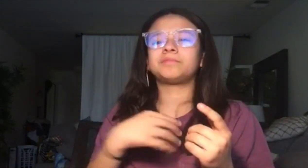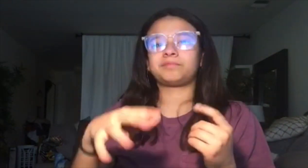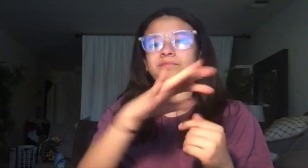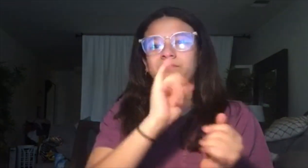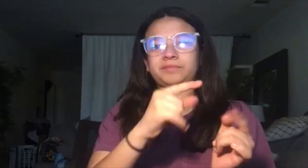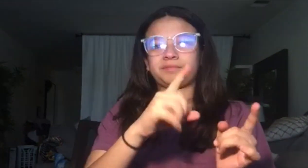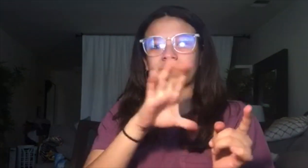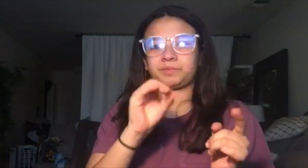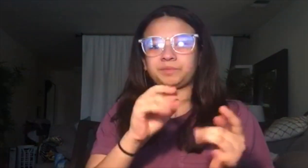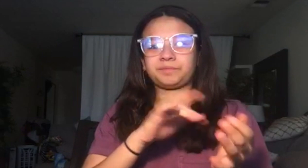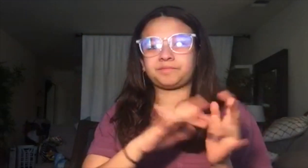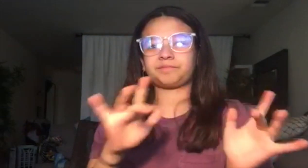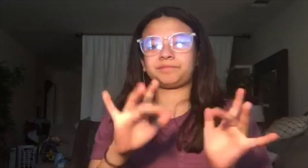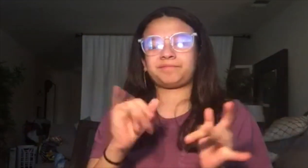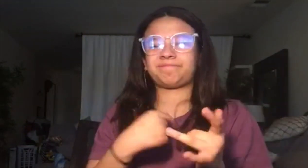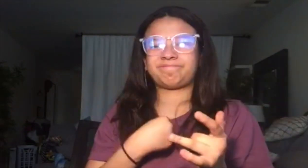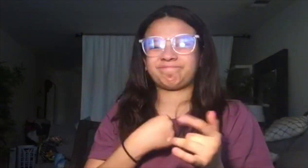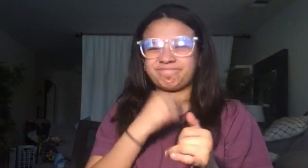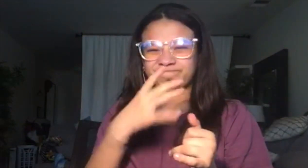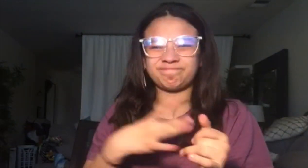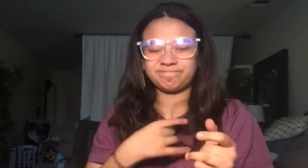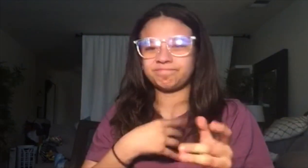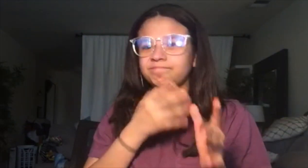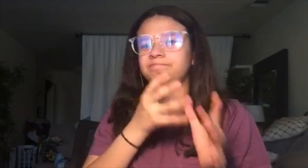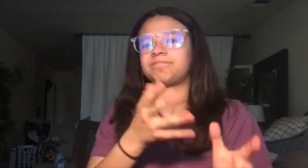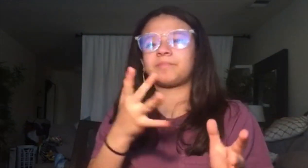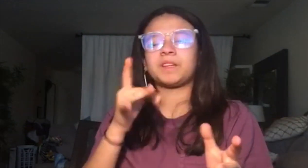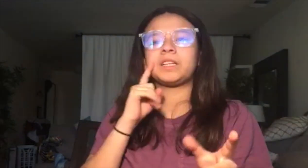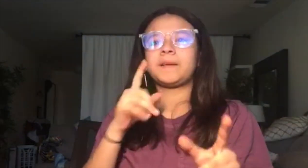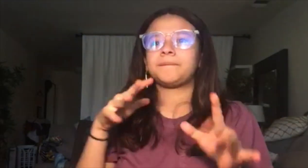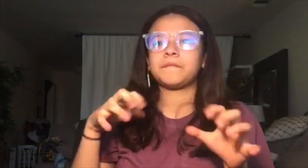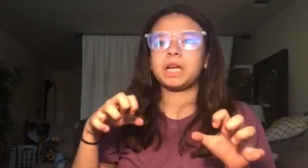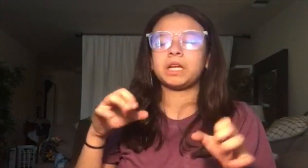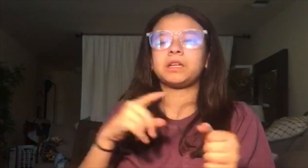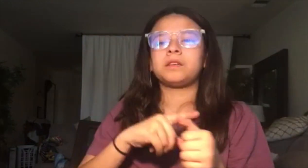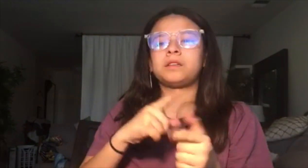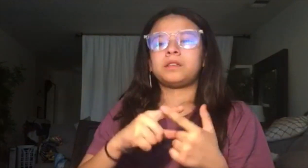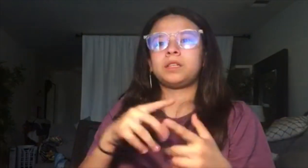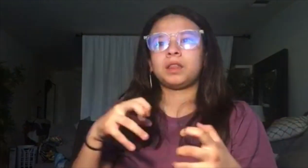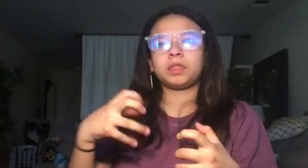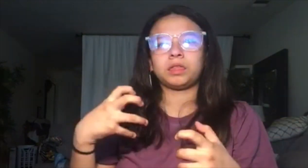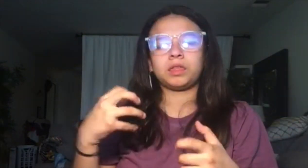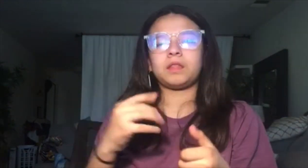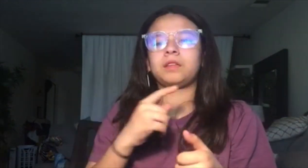stare at a screen all the time. I would much rather be in person. I don't want to do zoom.